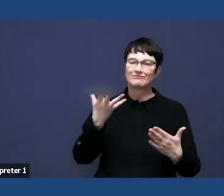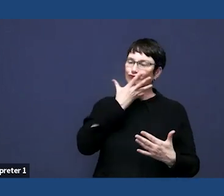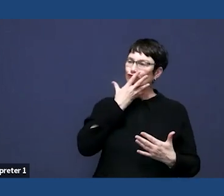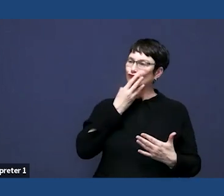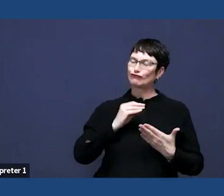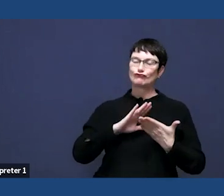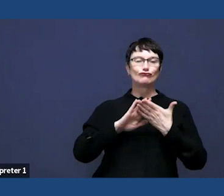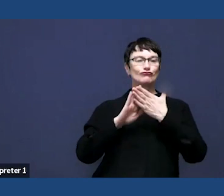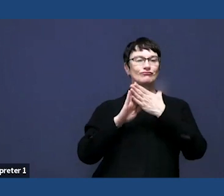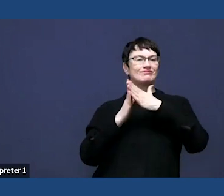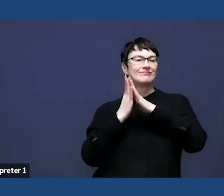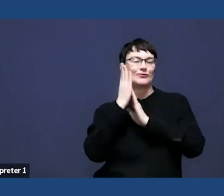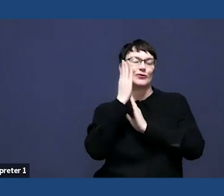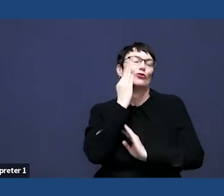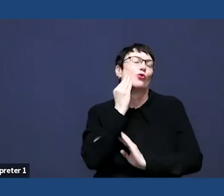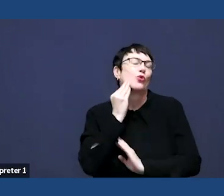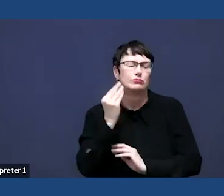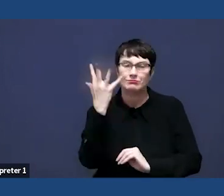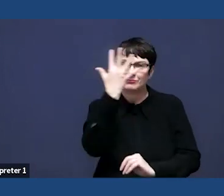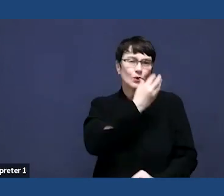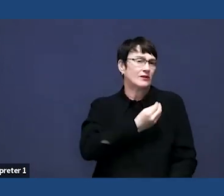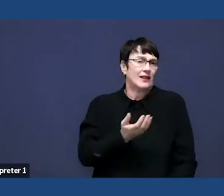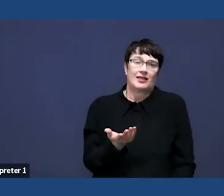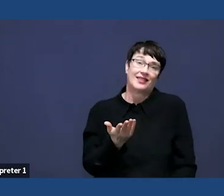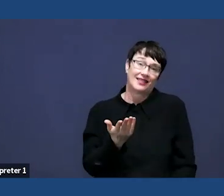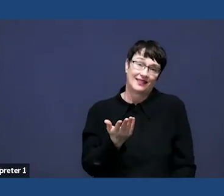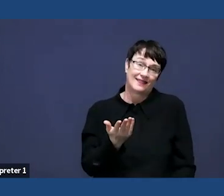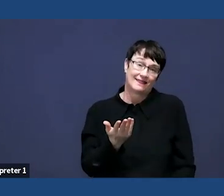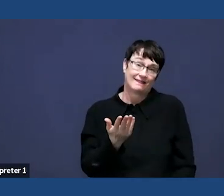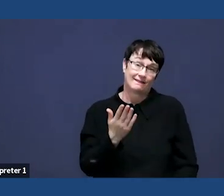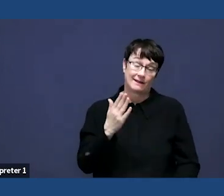And second, we are being granted a lot more years.